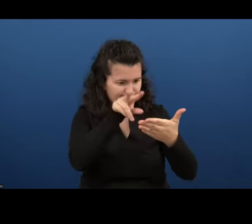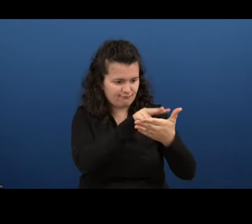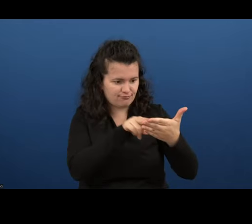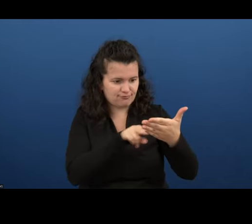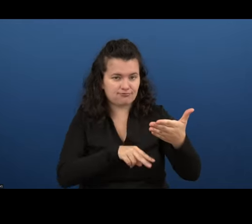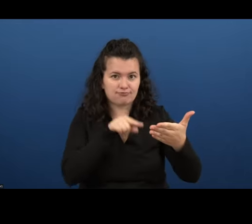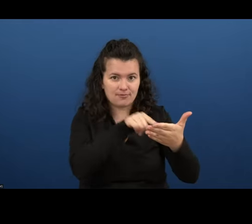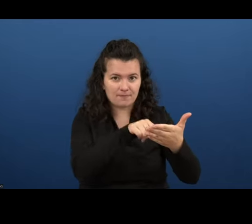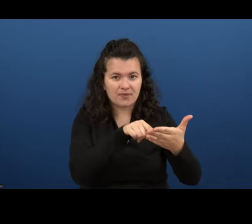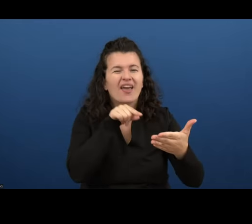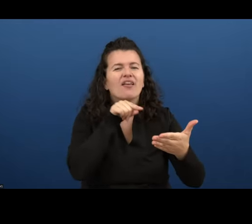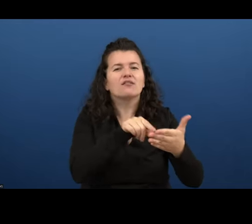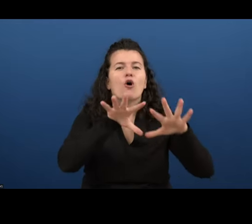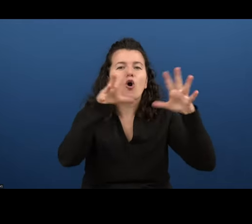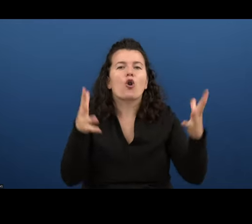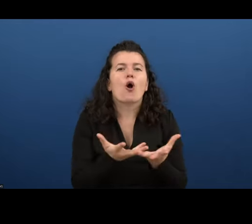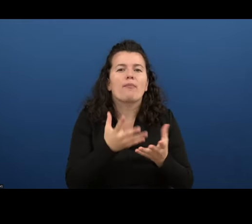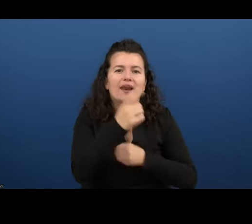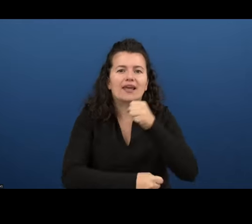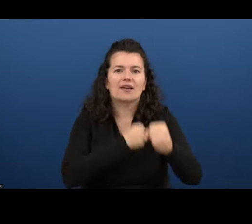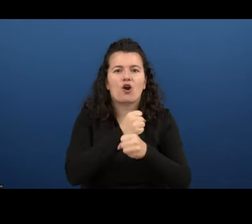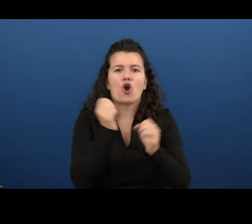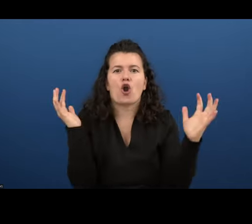conference. 09:41:25 I encourage all president today to